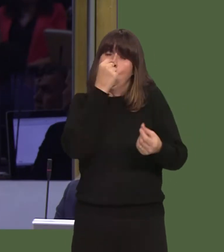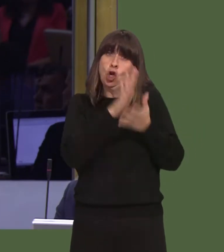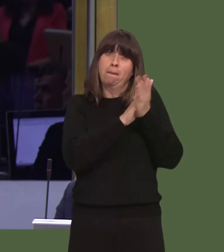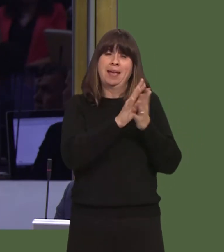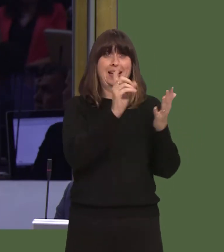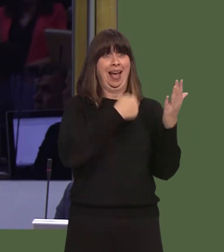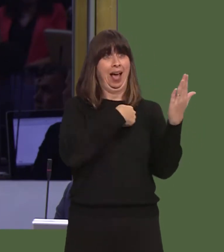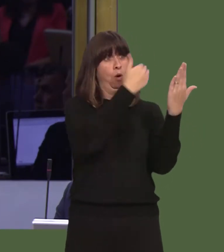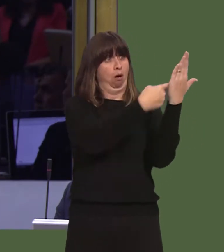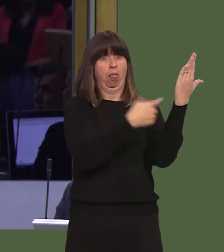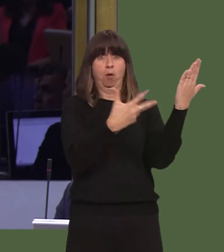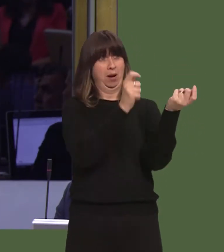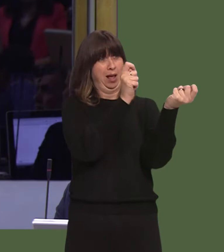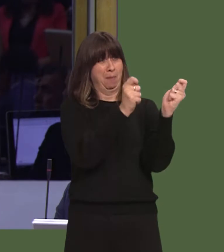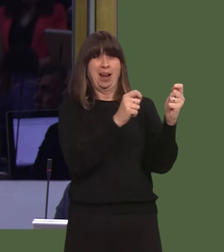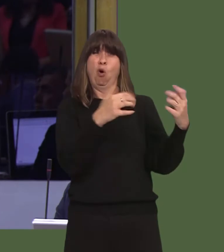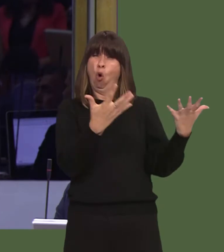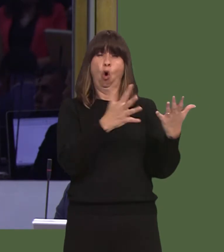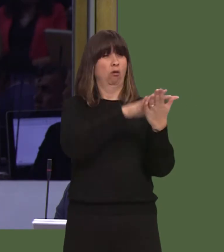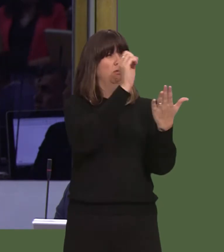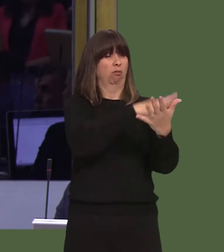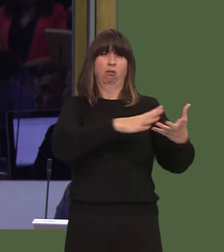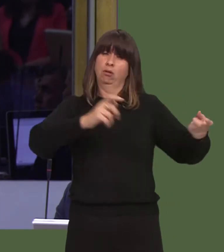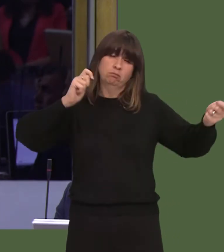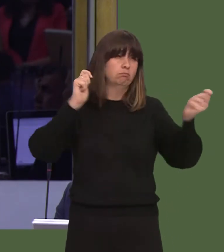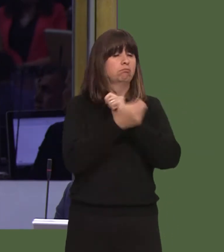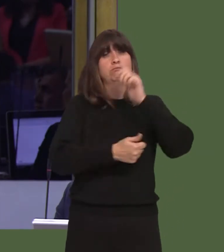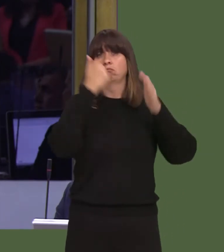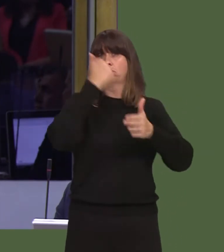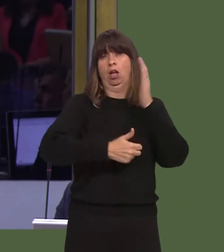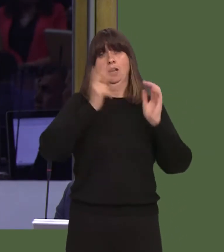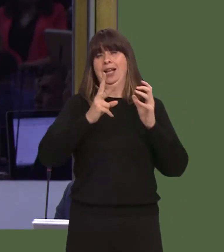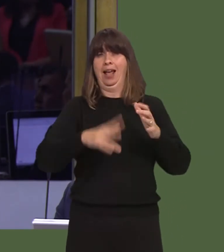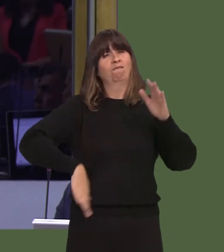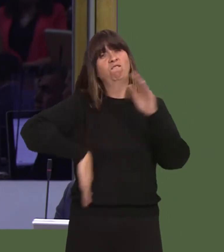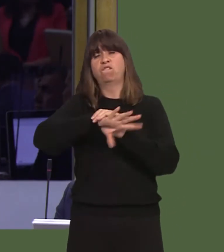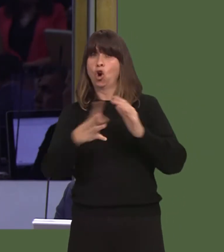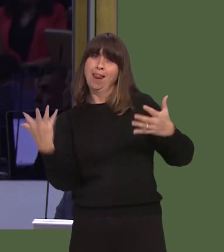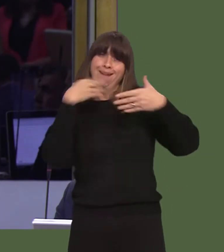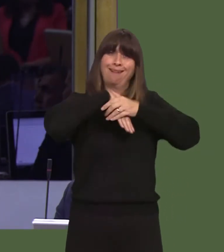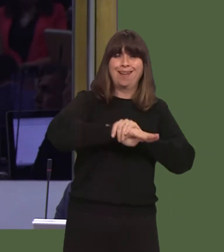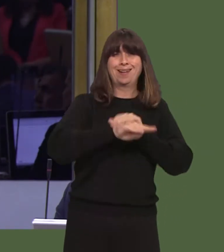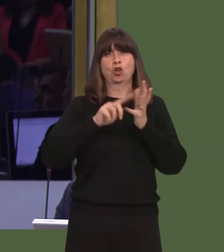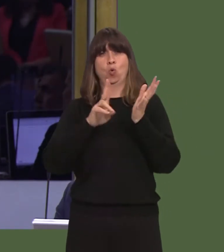Measure or, if necessary, to a more far-reaching, fully comprehensive incorporation?